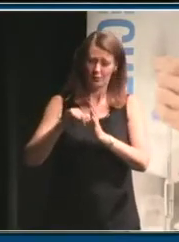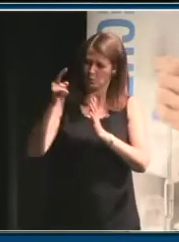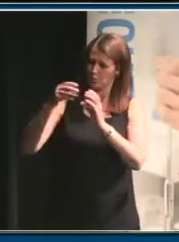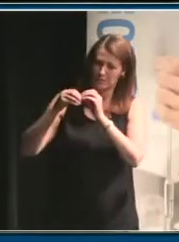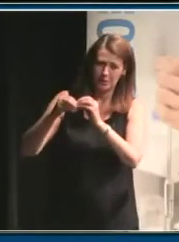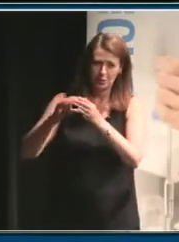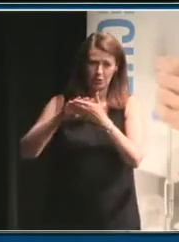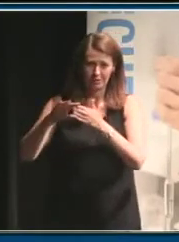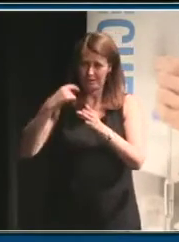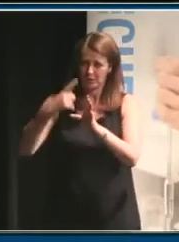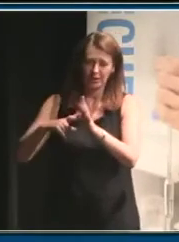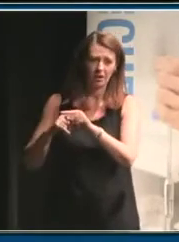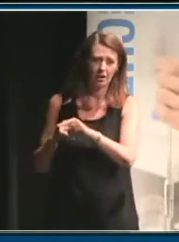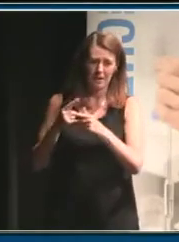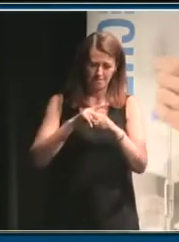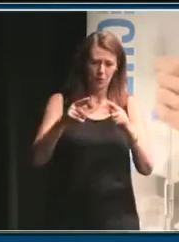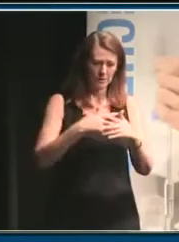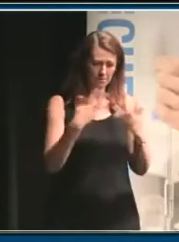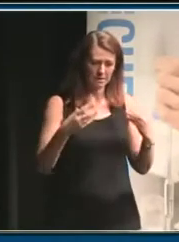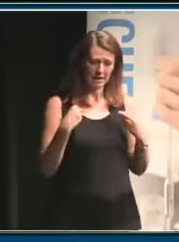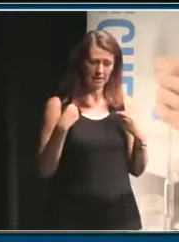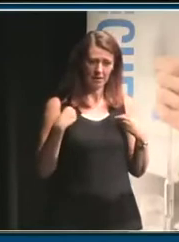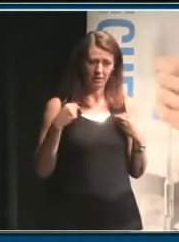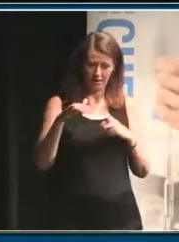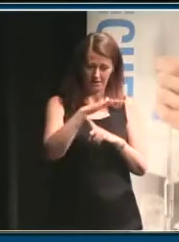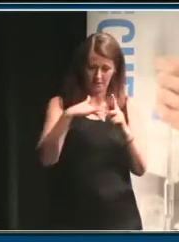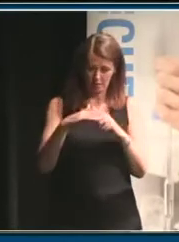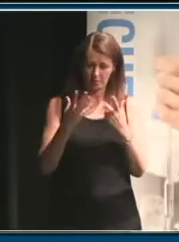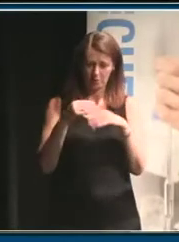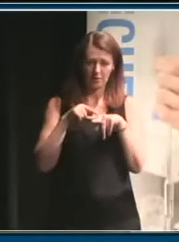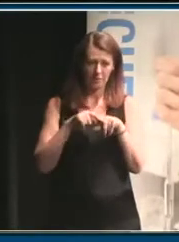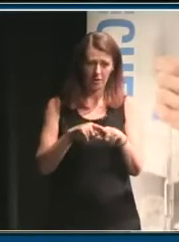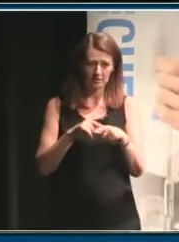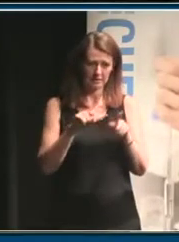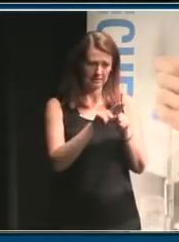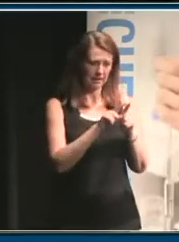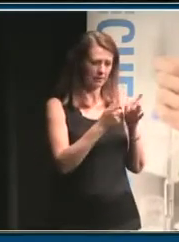year. Most big companies their environmental compliance budget is the same as their R&D budget.